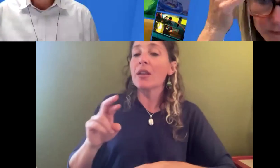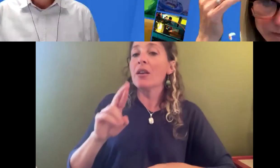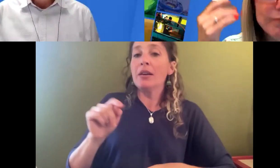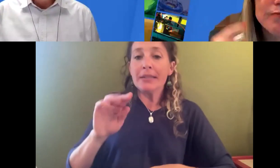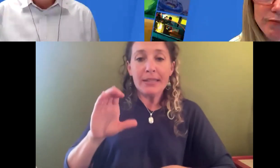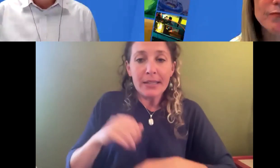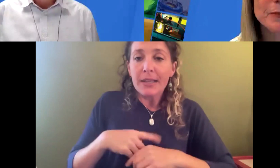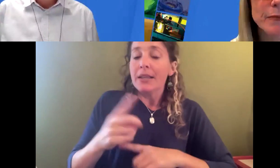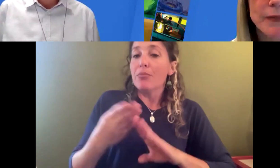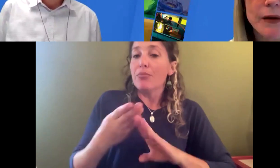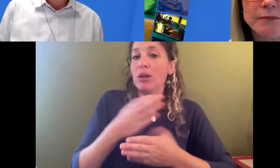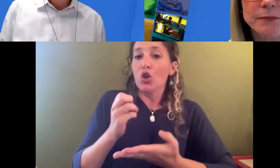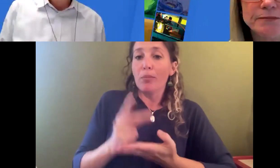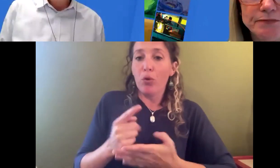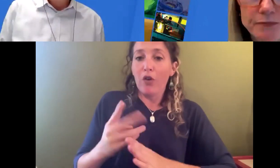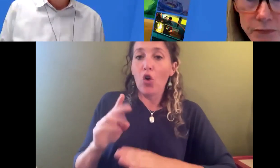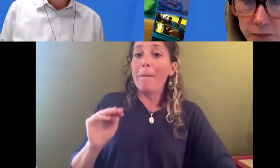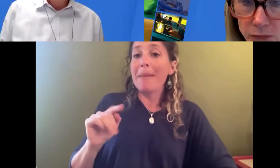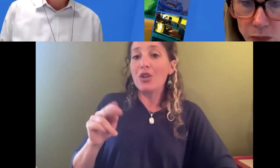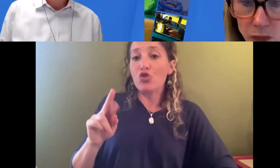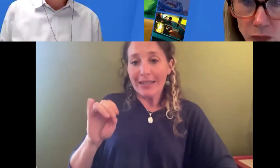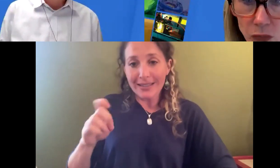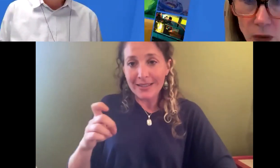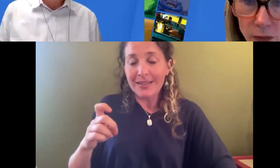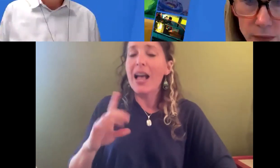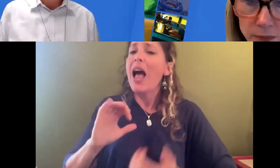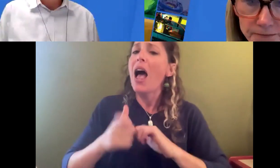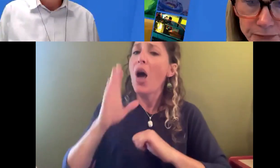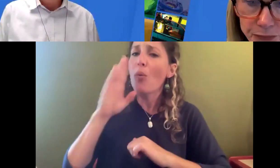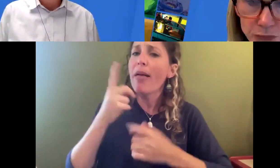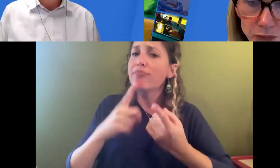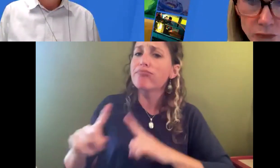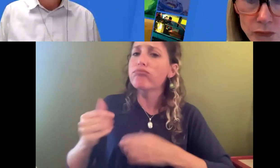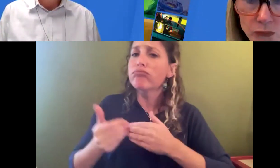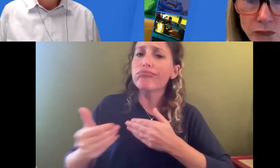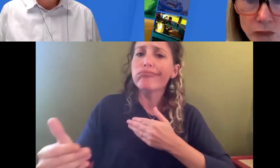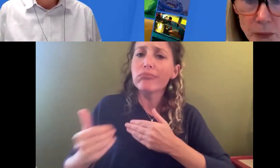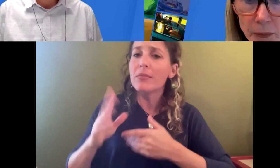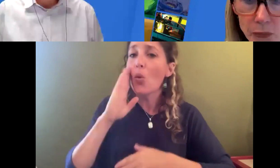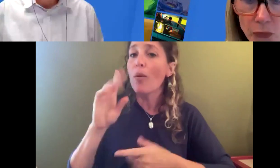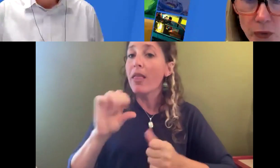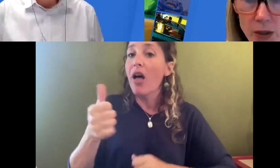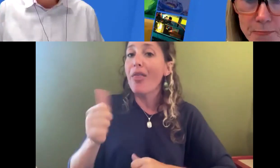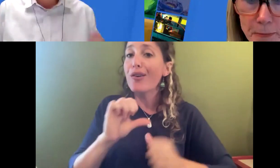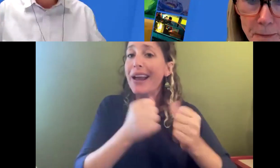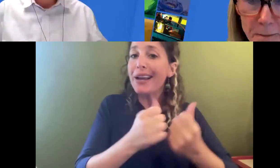How will that look going forward? Will other agencies at some point in the future